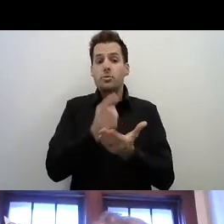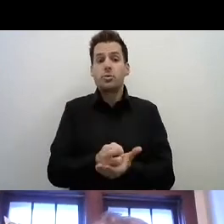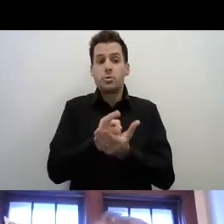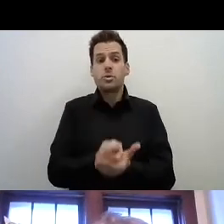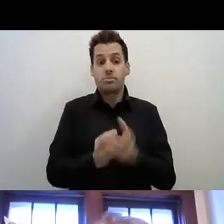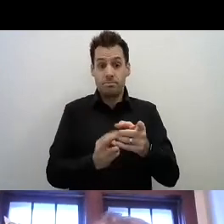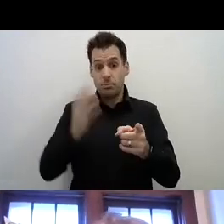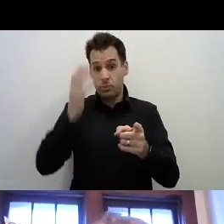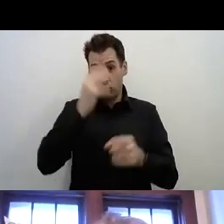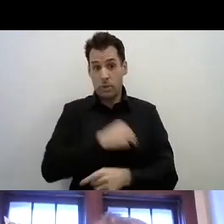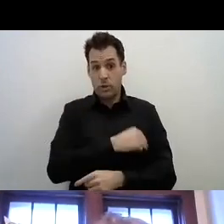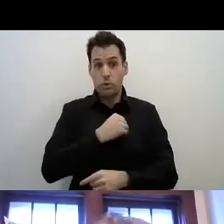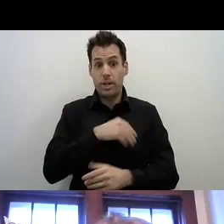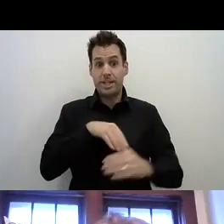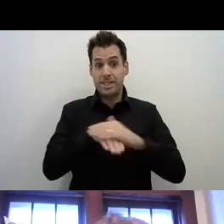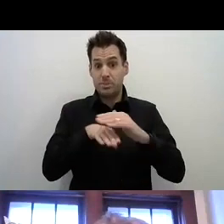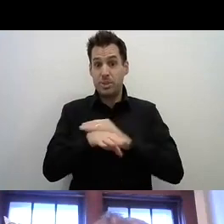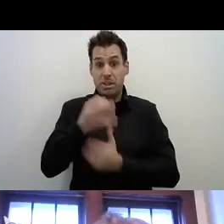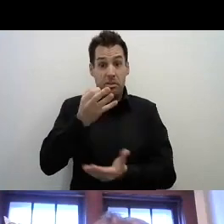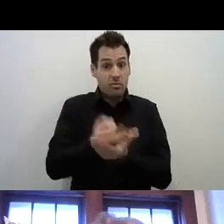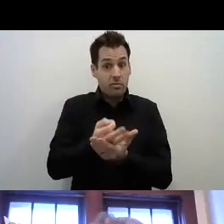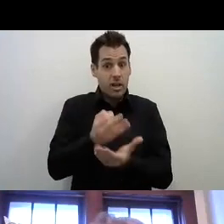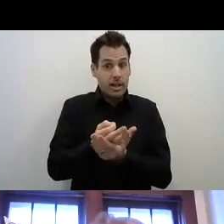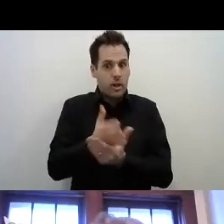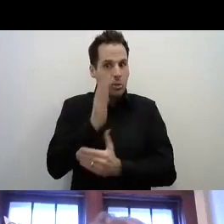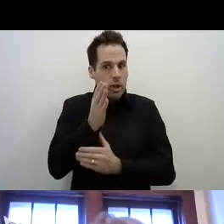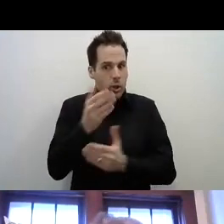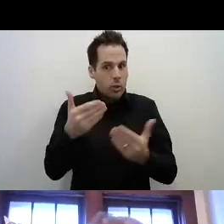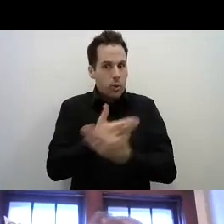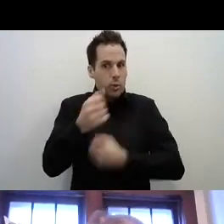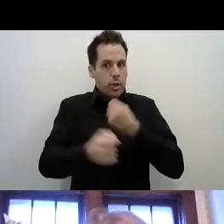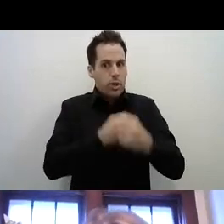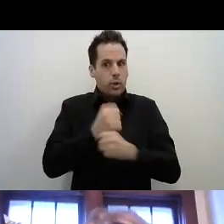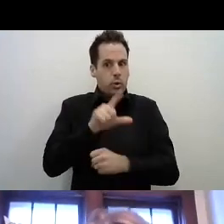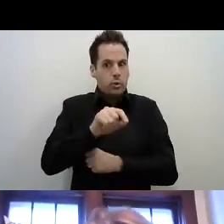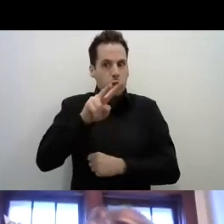accessibility fund that will be launched in the new year hopefully with funds going out early